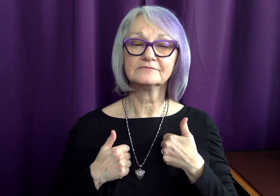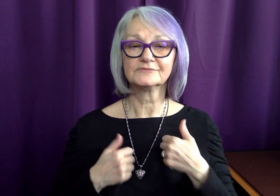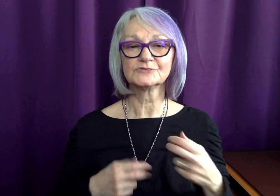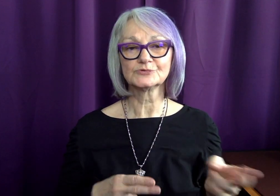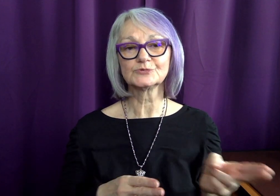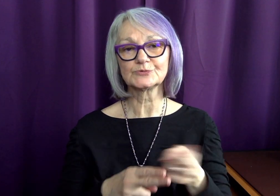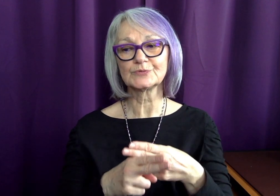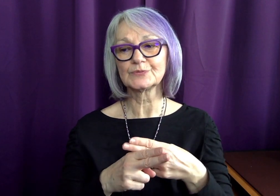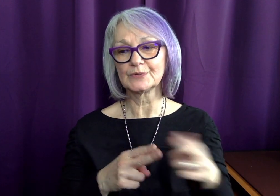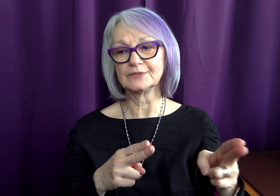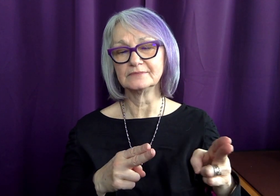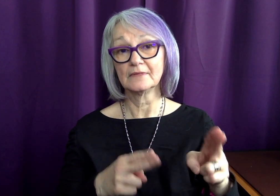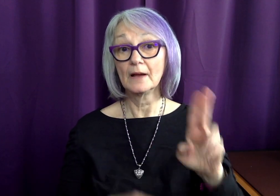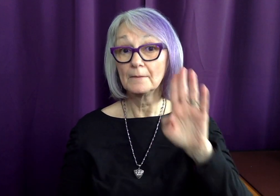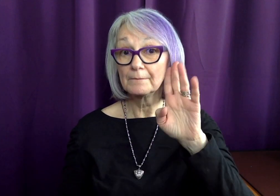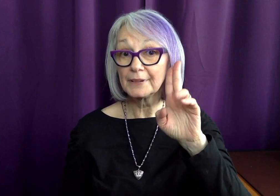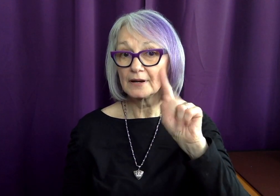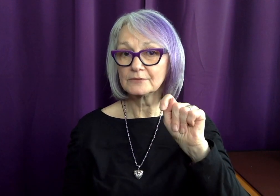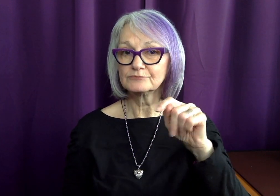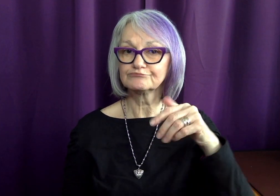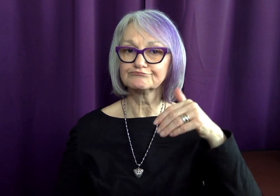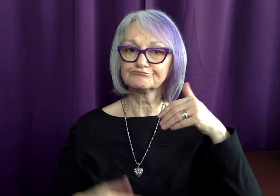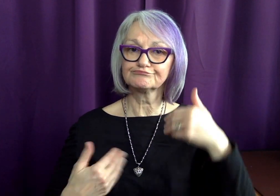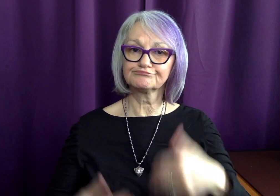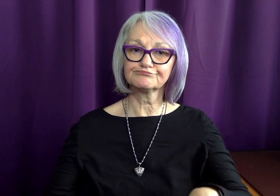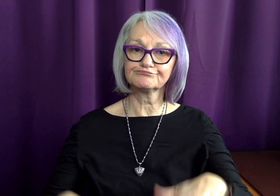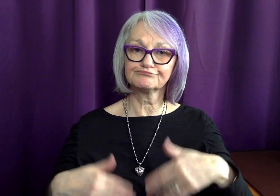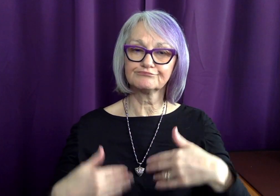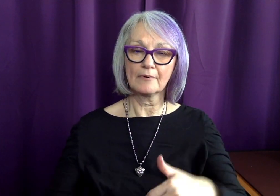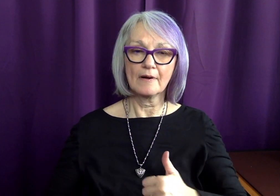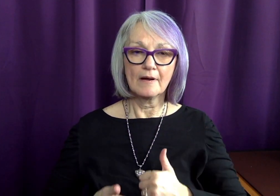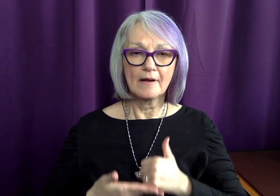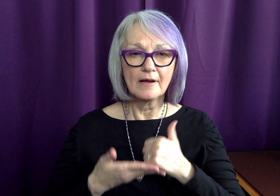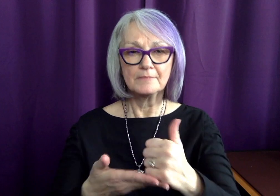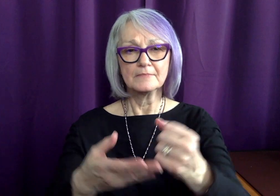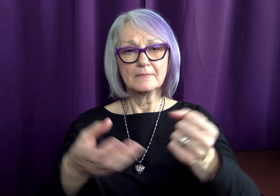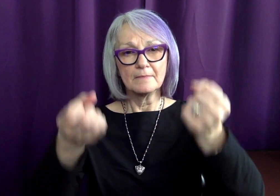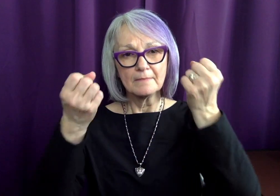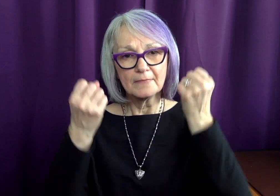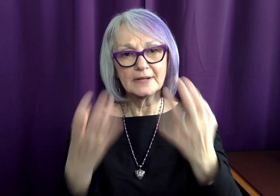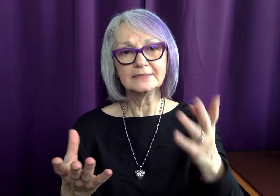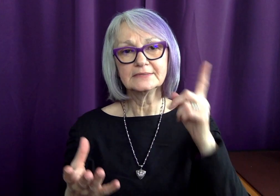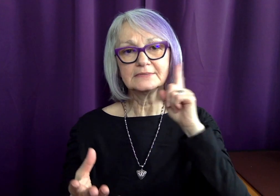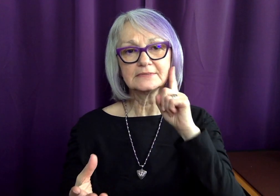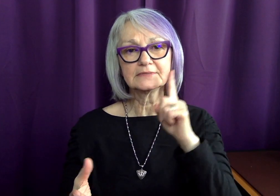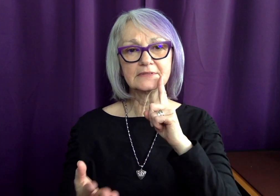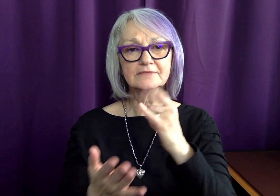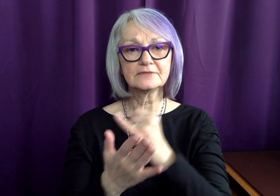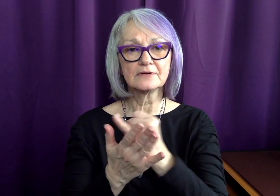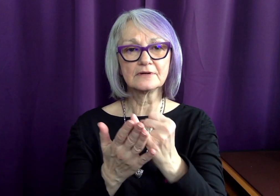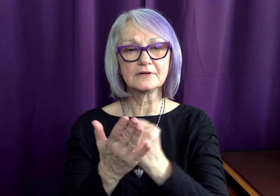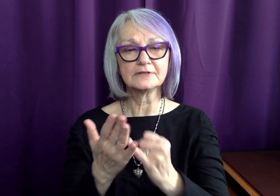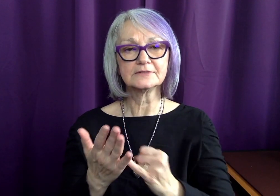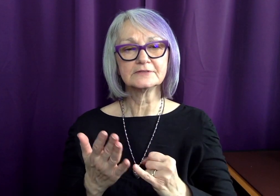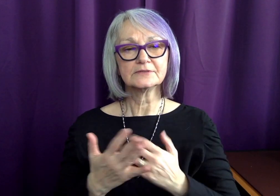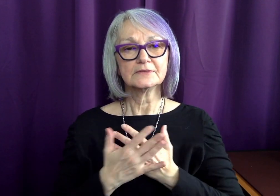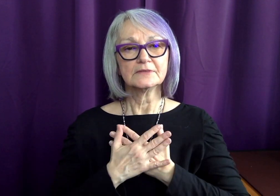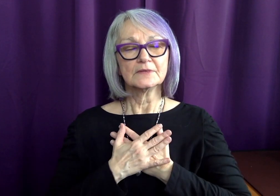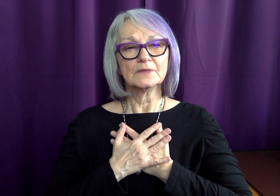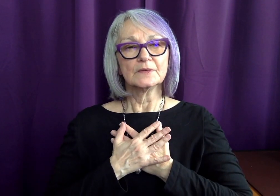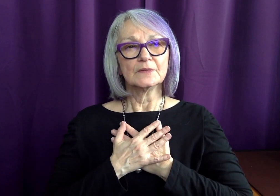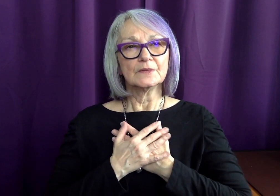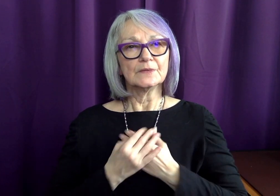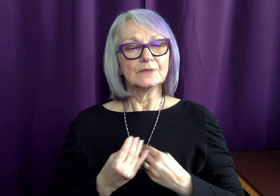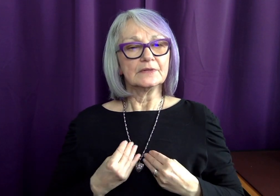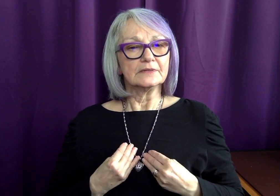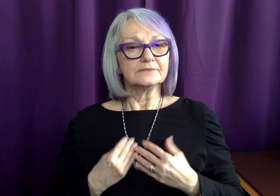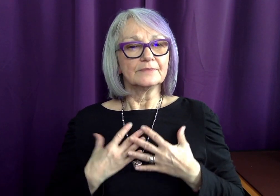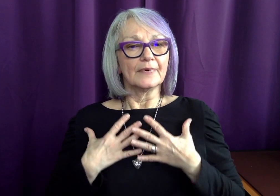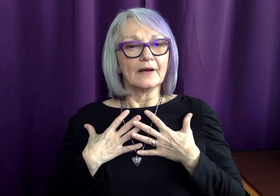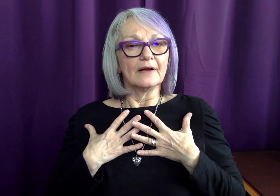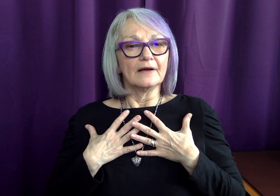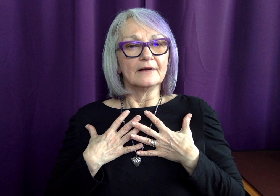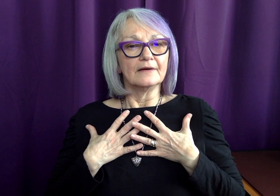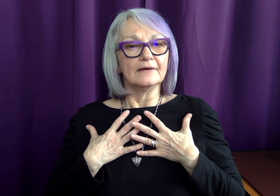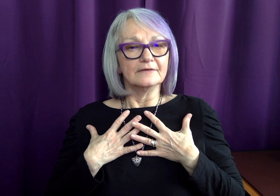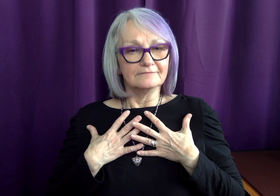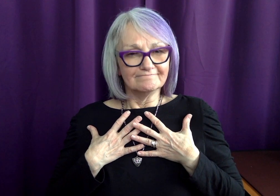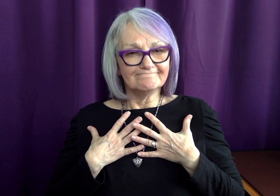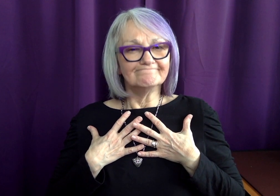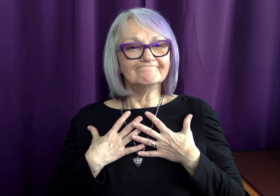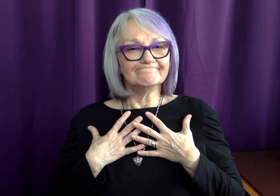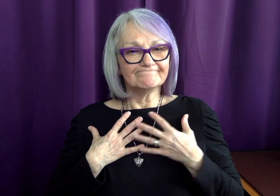Despite her short life, many young Deaf artists can be inspired by her proving...